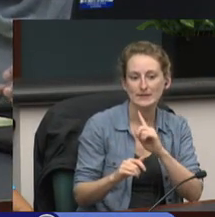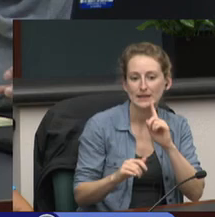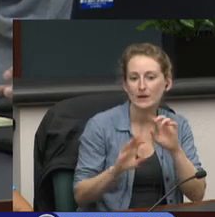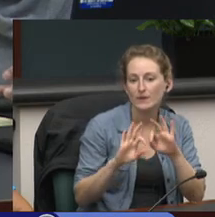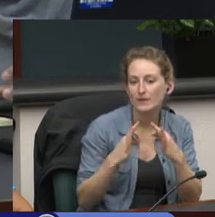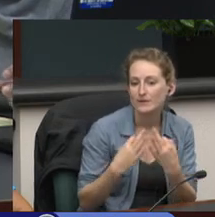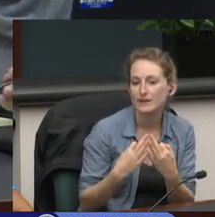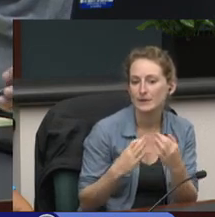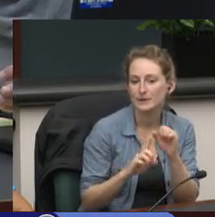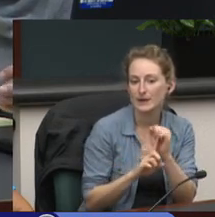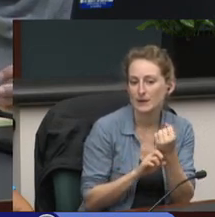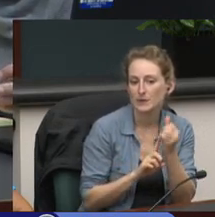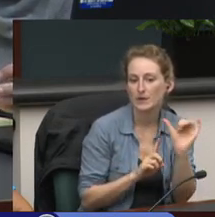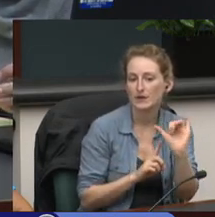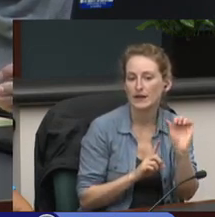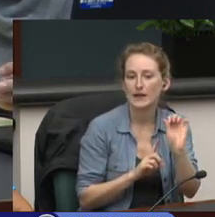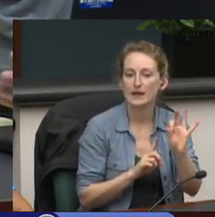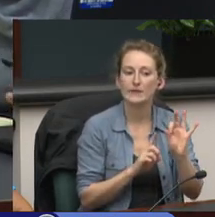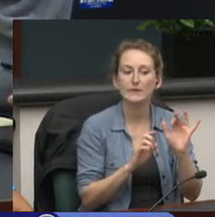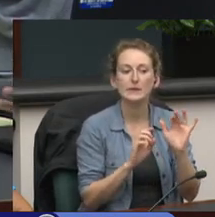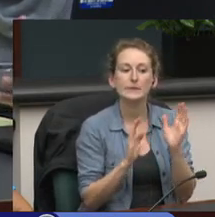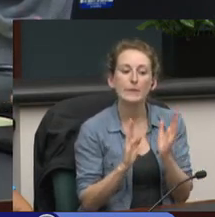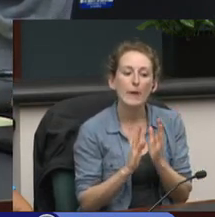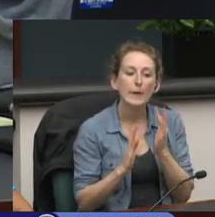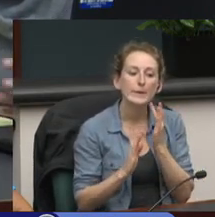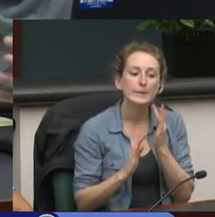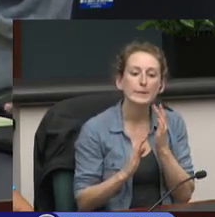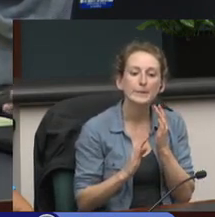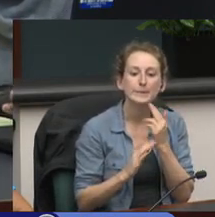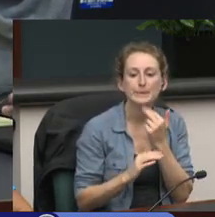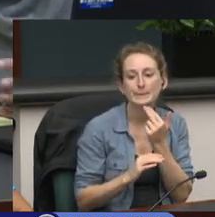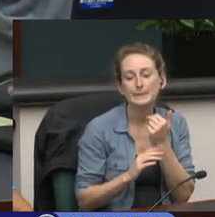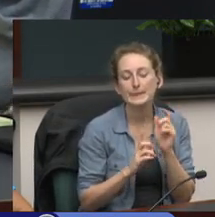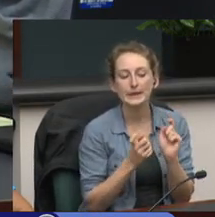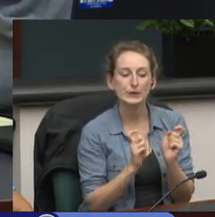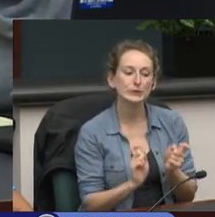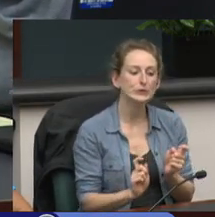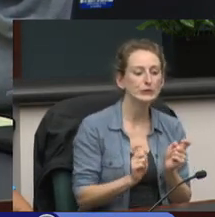might be doing small changes to their yard or property that then negatively